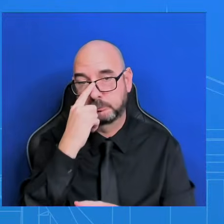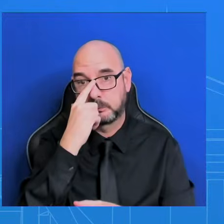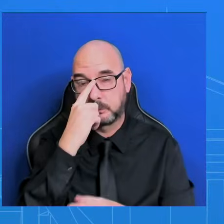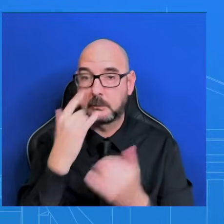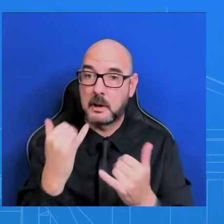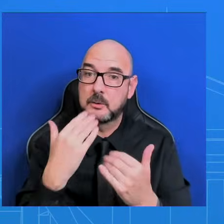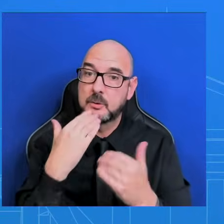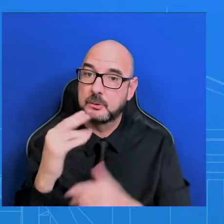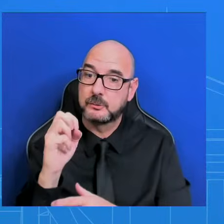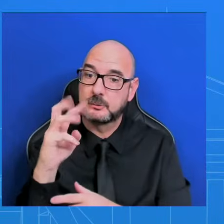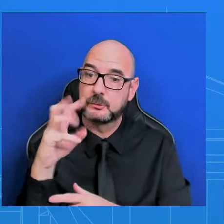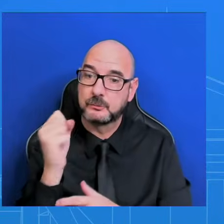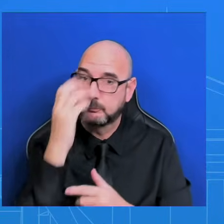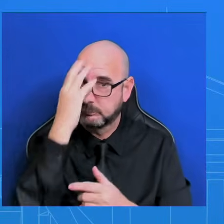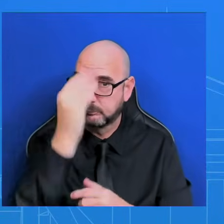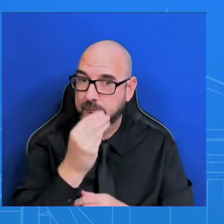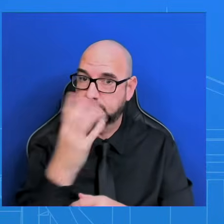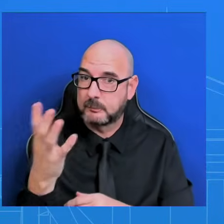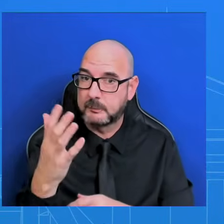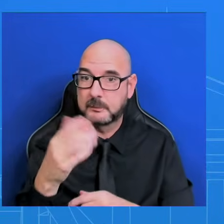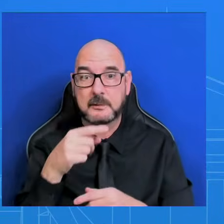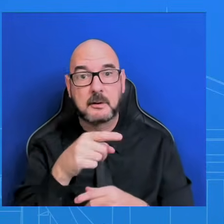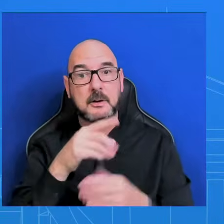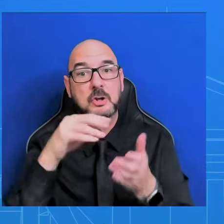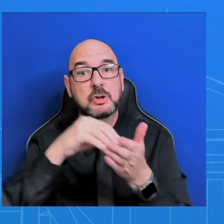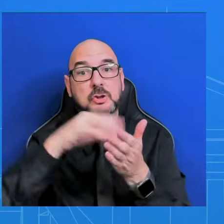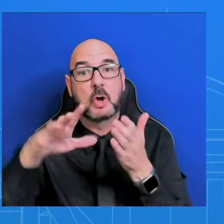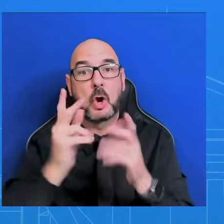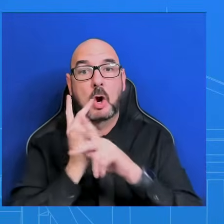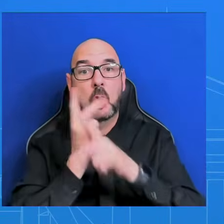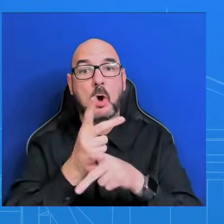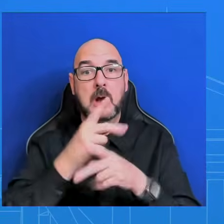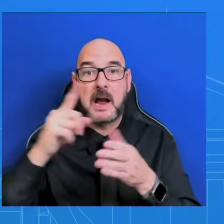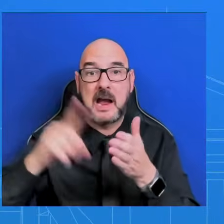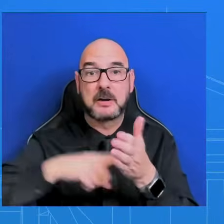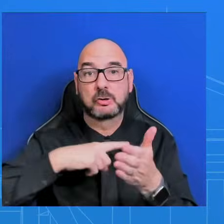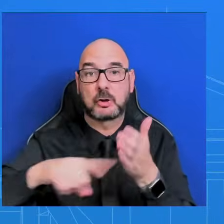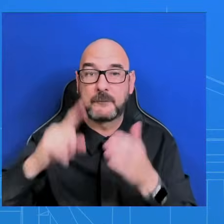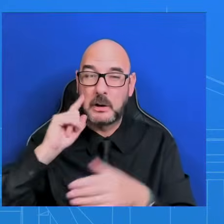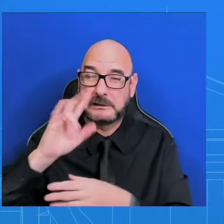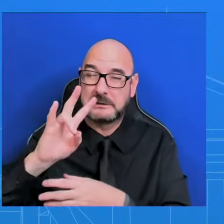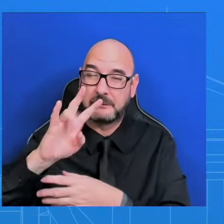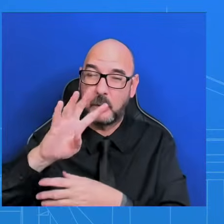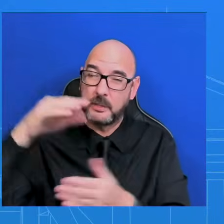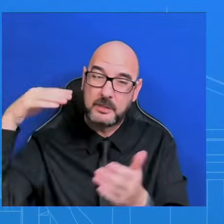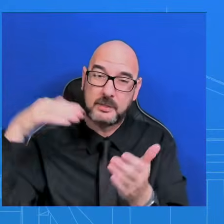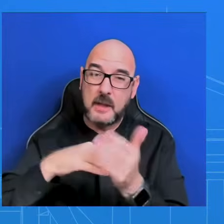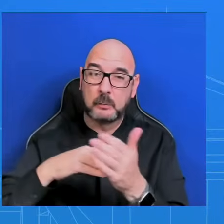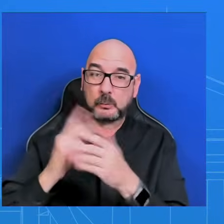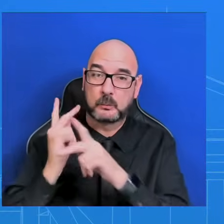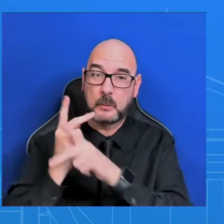for another 74,000 student borrowers across the country. With today's actions, the Biden-Harris administration